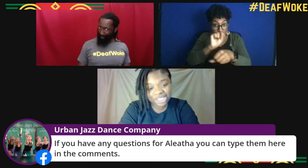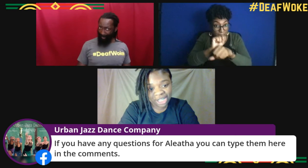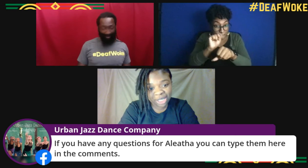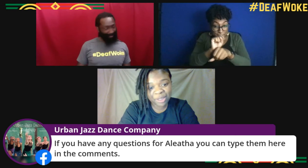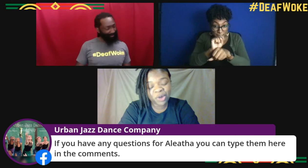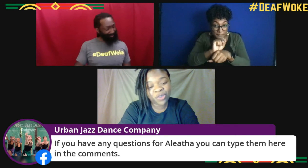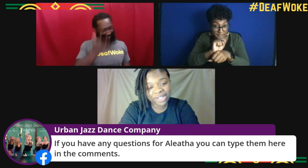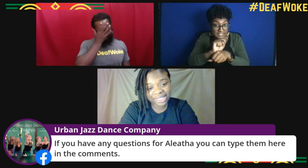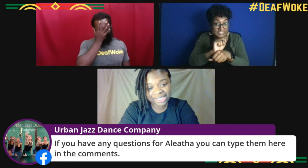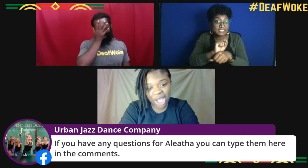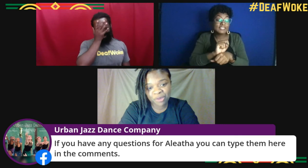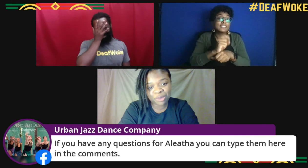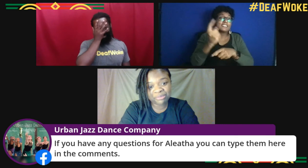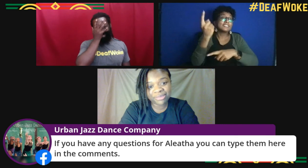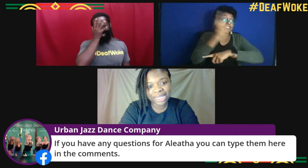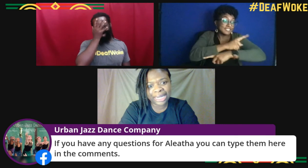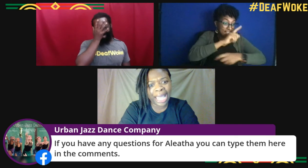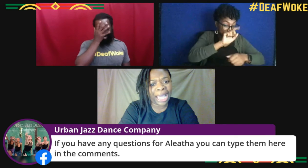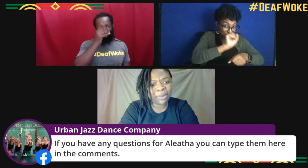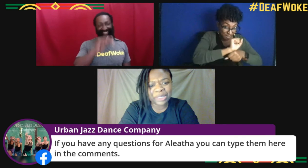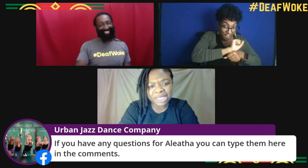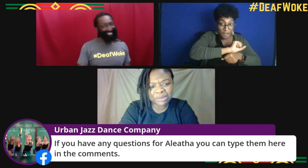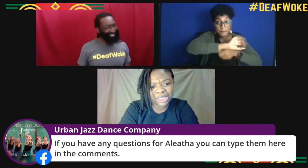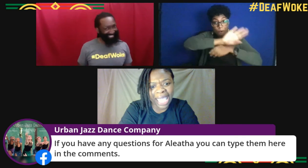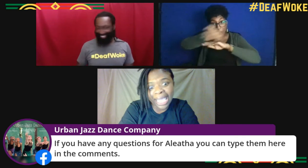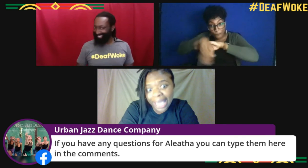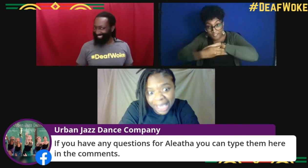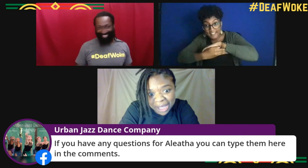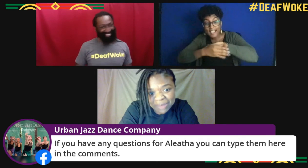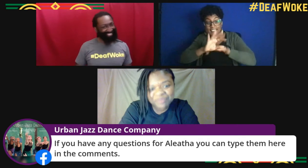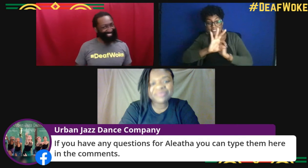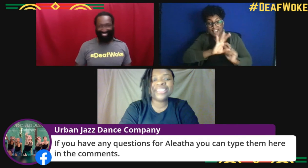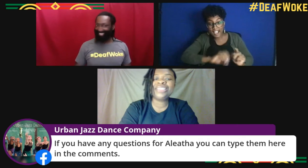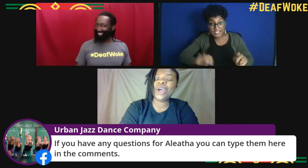A day job and overnight job from 9:00 PM to 8:00 AM